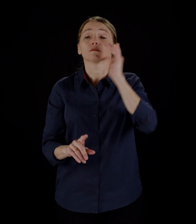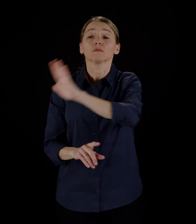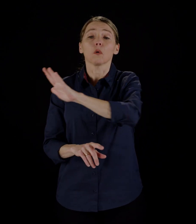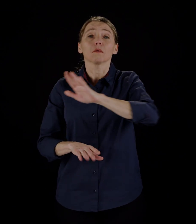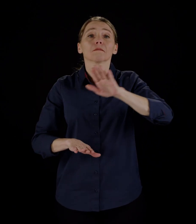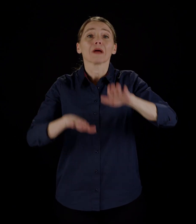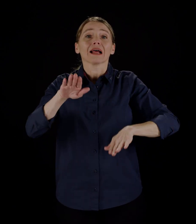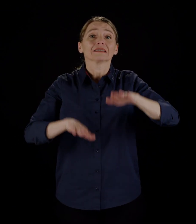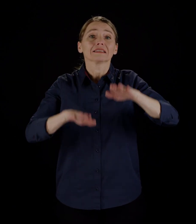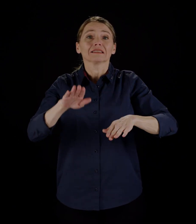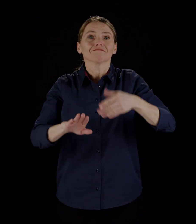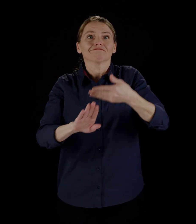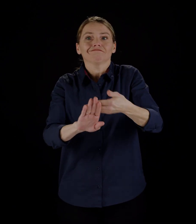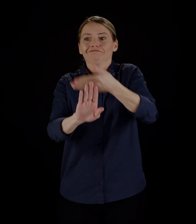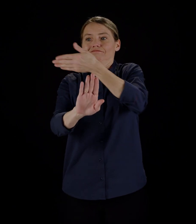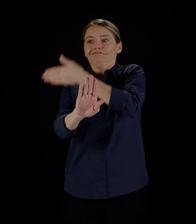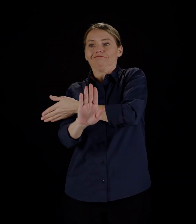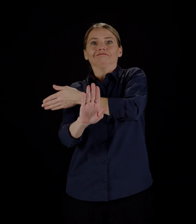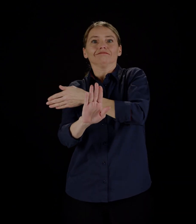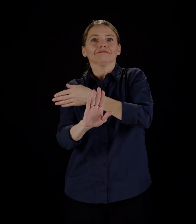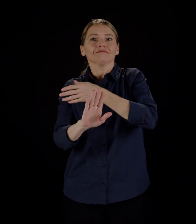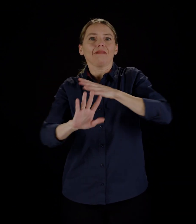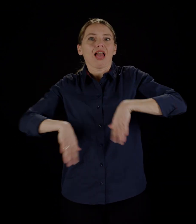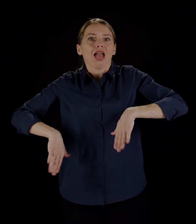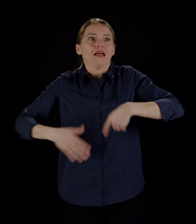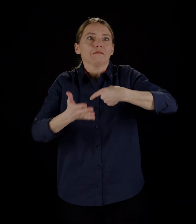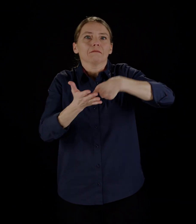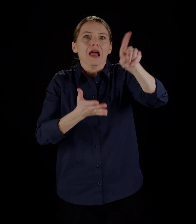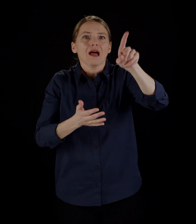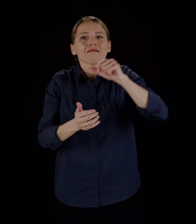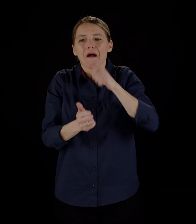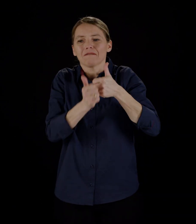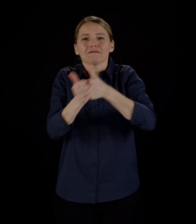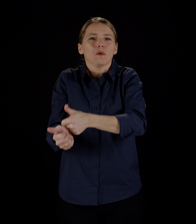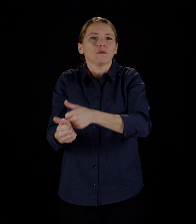cycle is not paid in full by the due date listed on the bill.